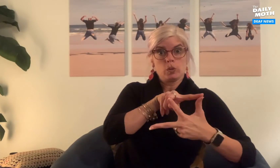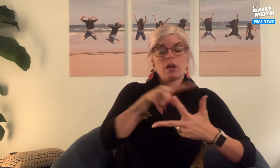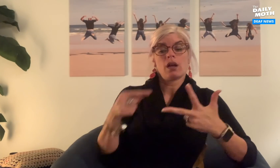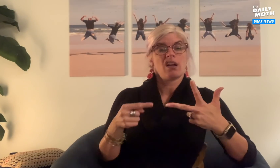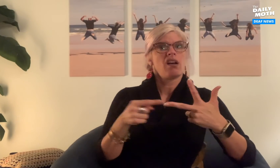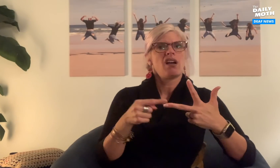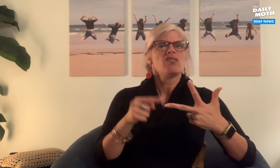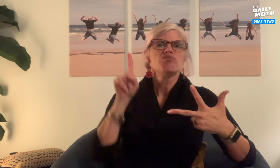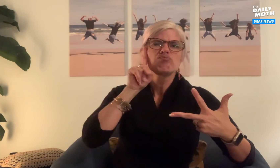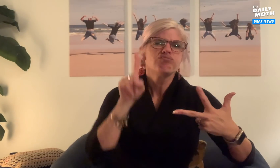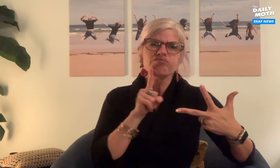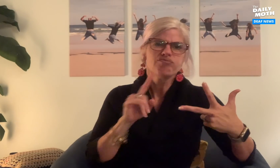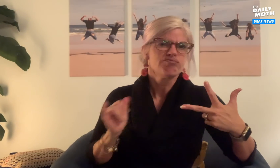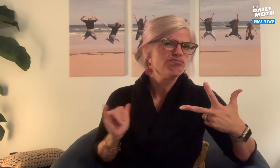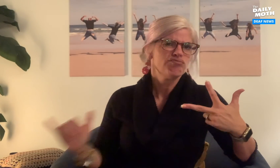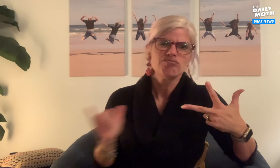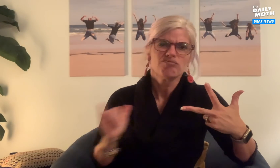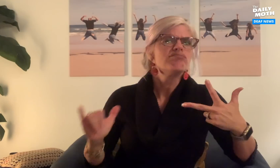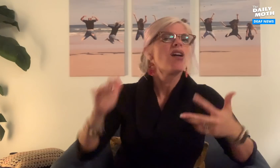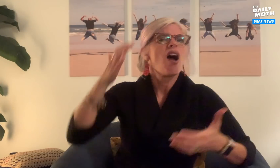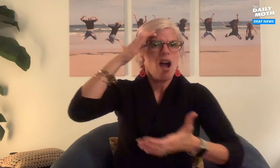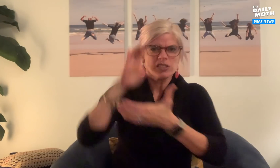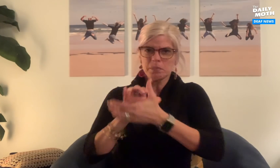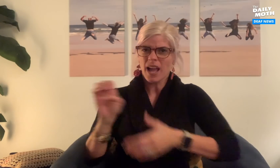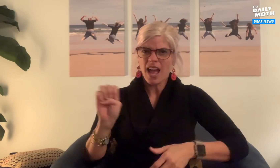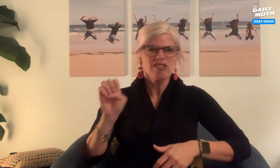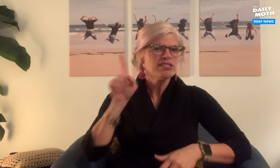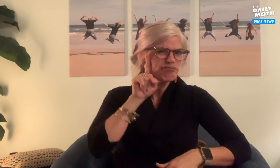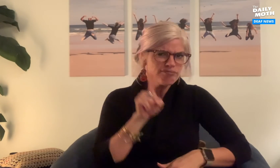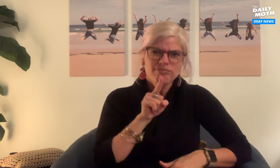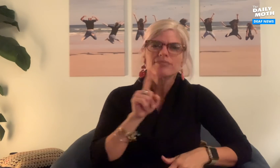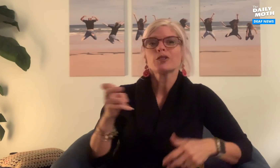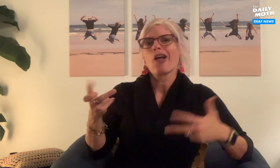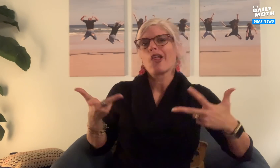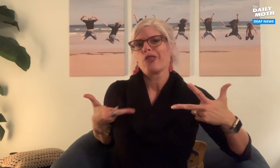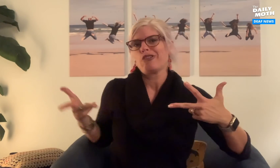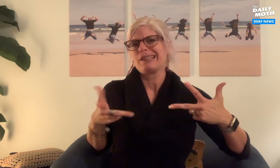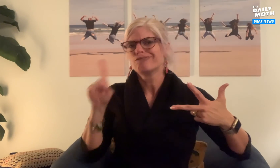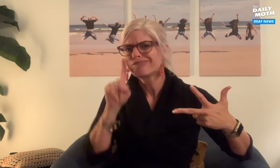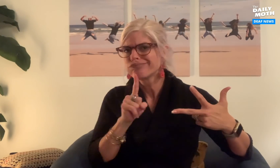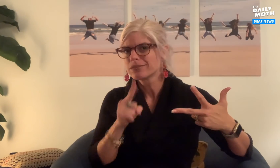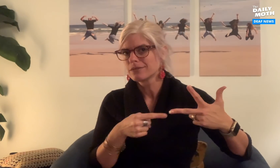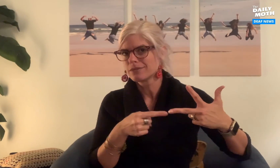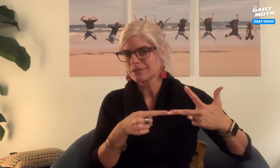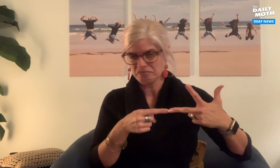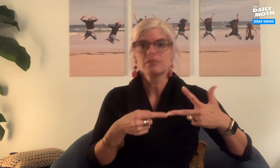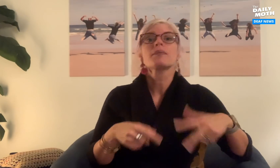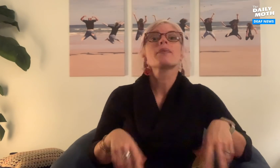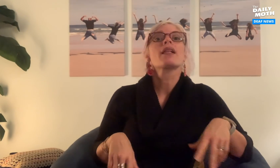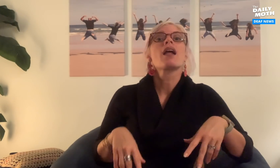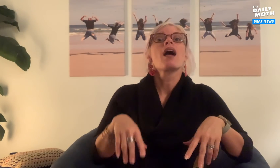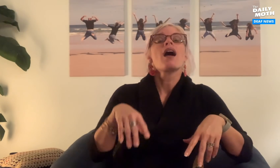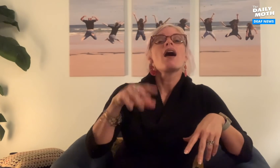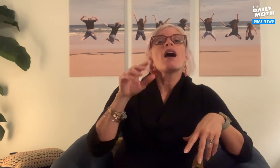Bloomberg said Bernie can't beat Trump if he is going to